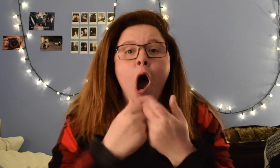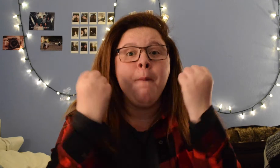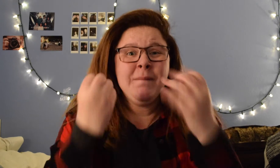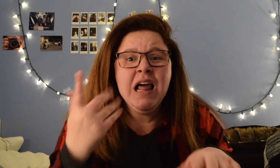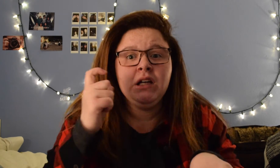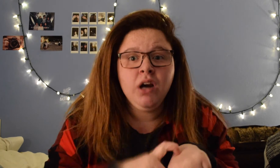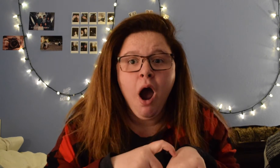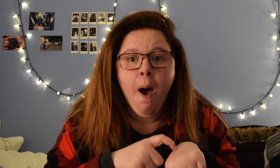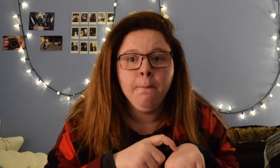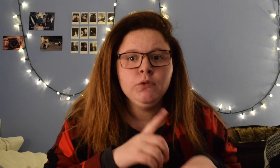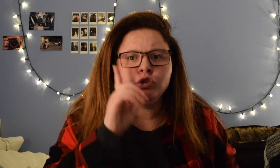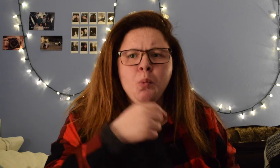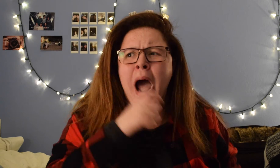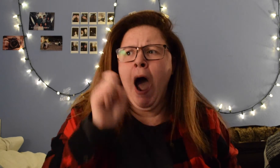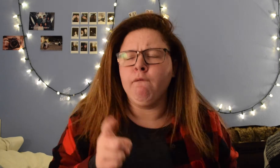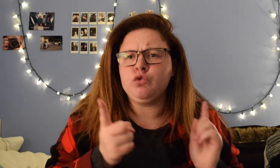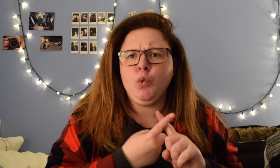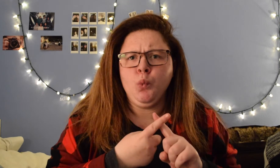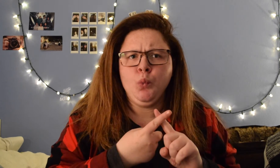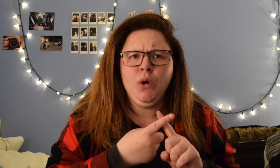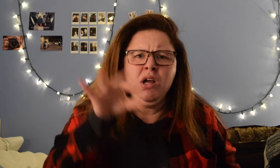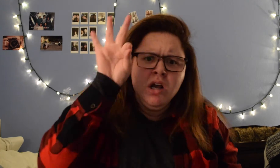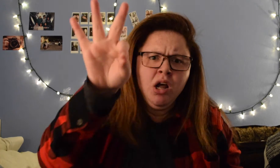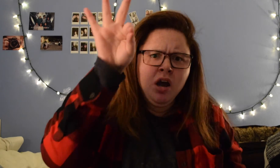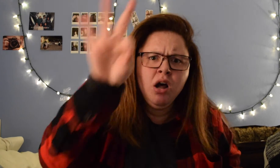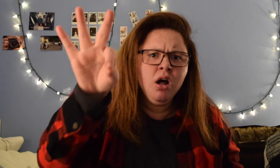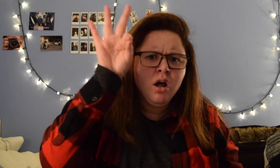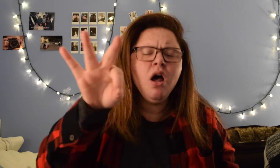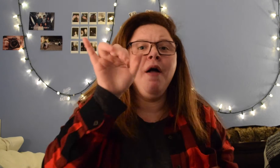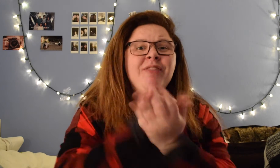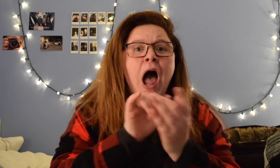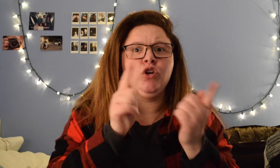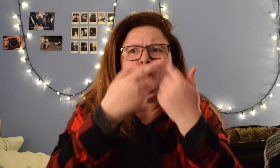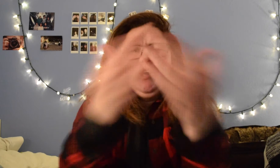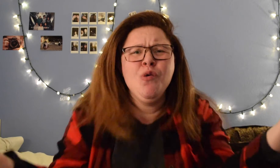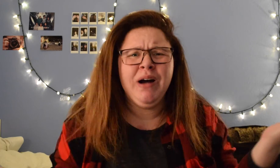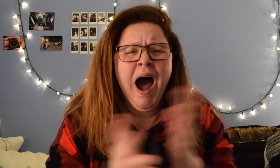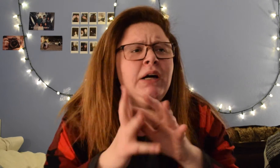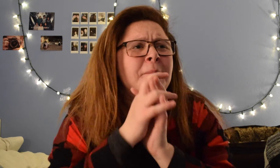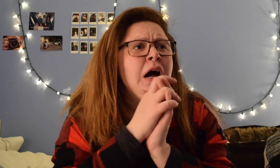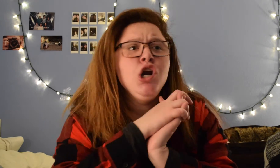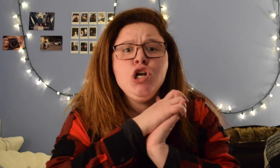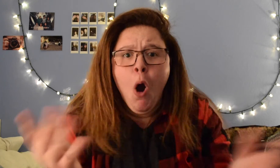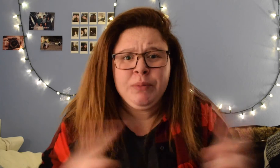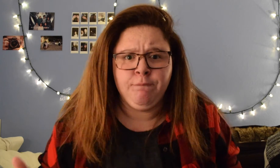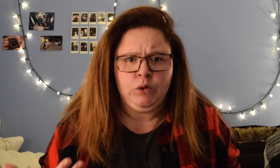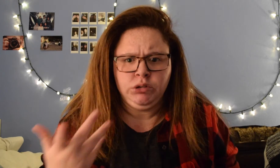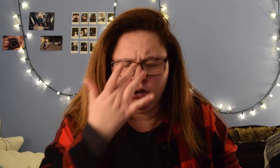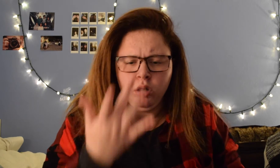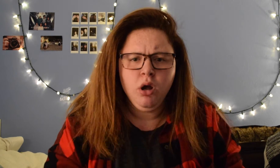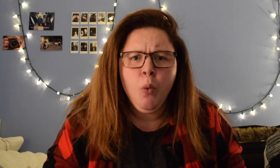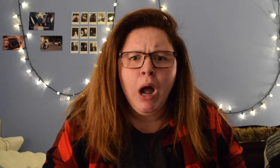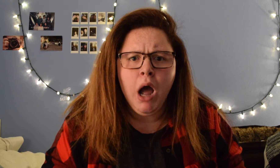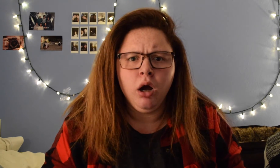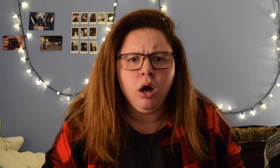How many times do I have to show you guys that there's no difference!